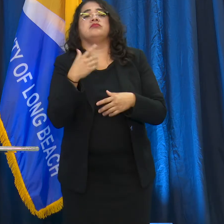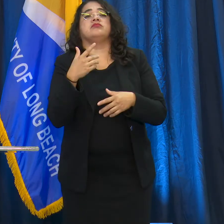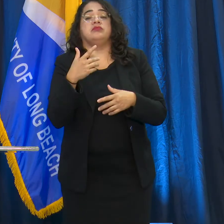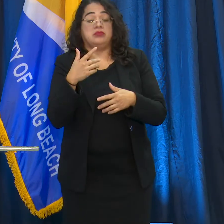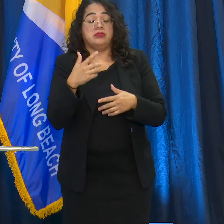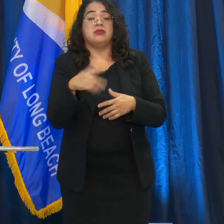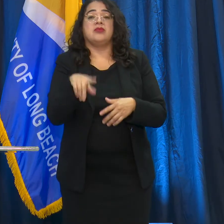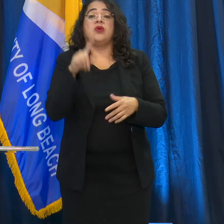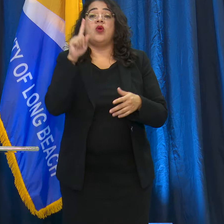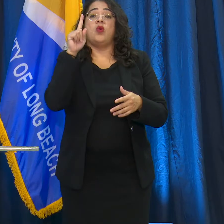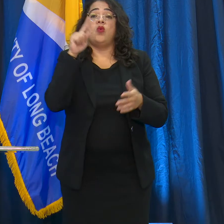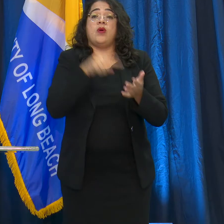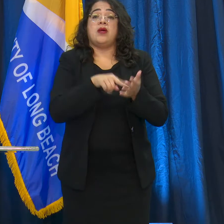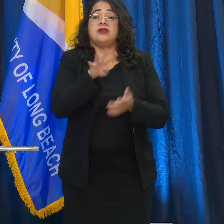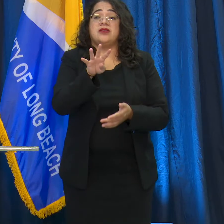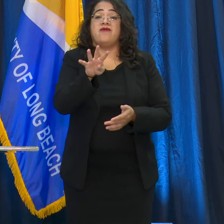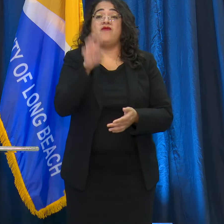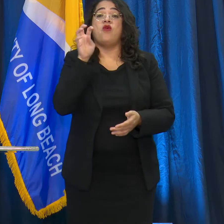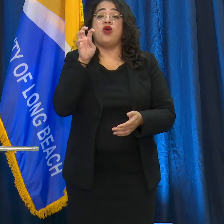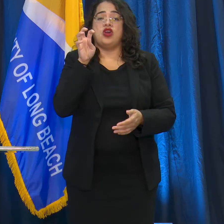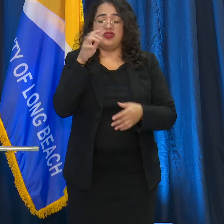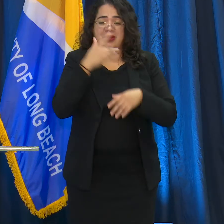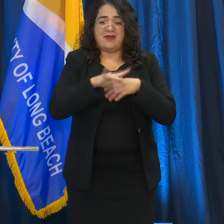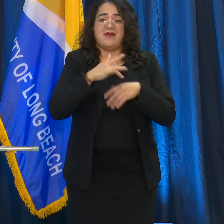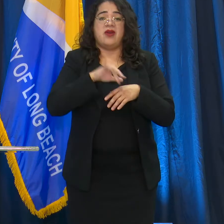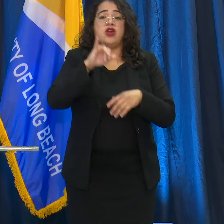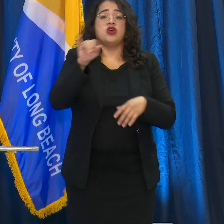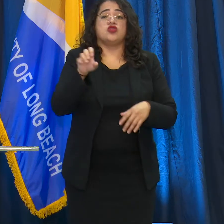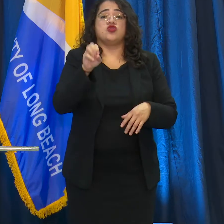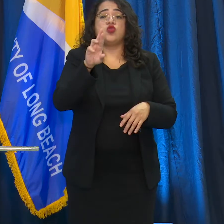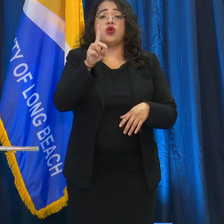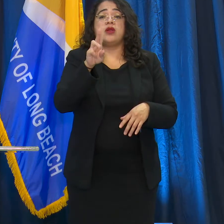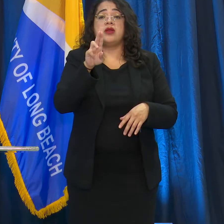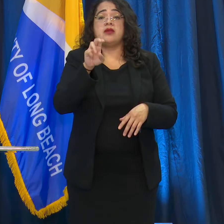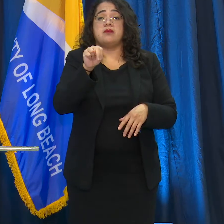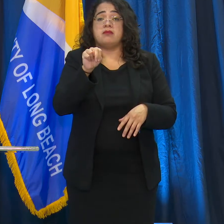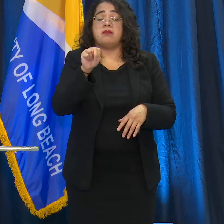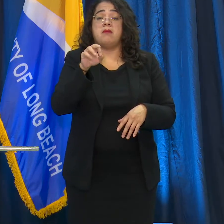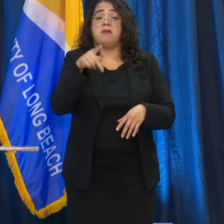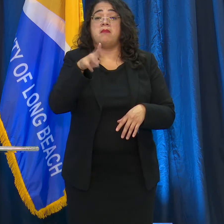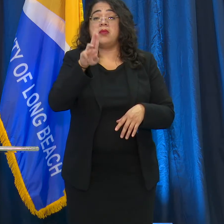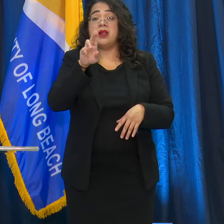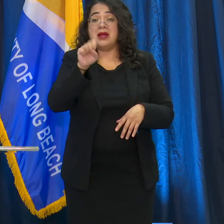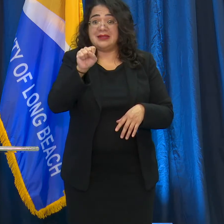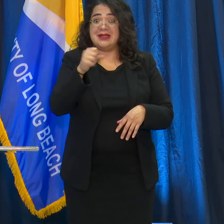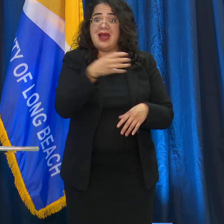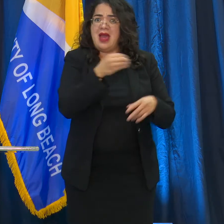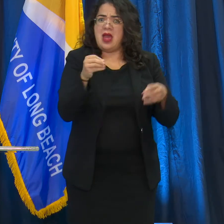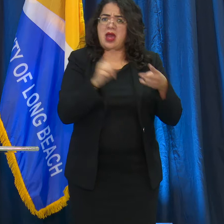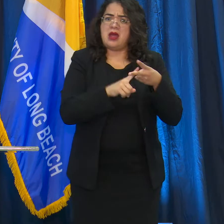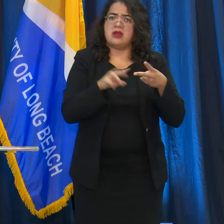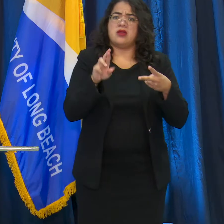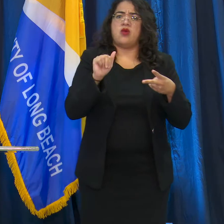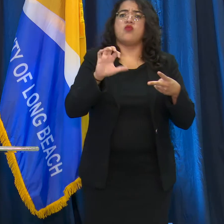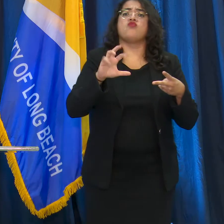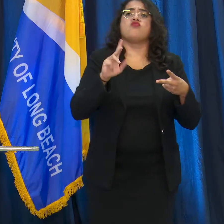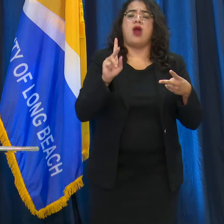each weekday including the Jordan plus site and the RAC. We actually have, right now, open appointments at Veterans Stadium, so if